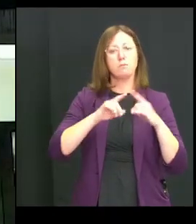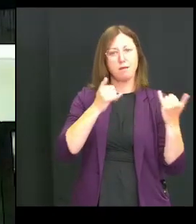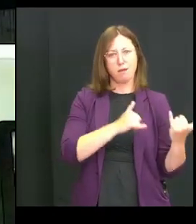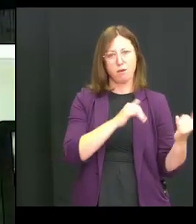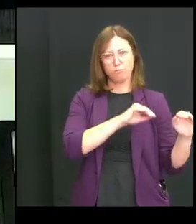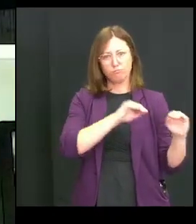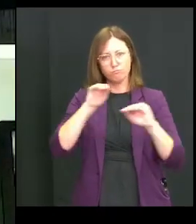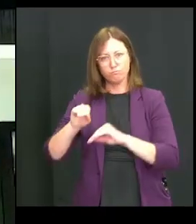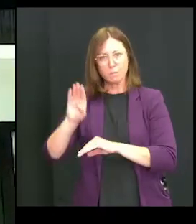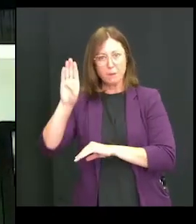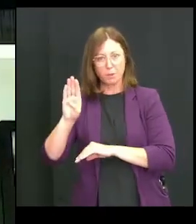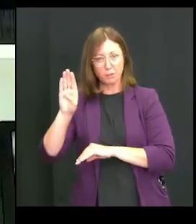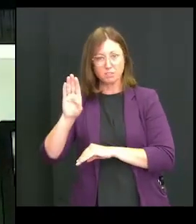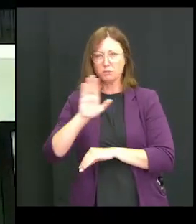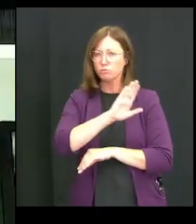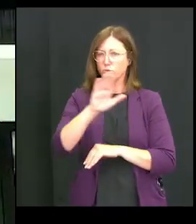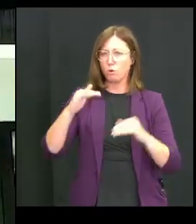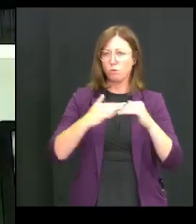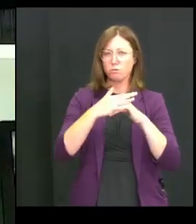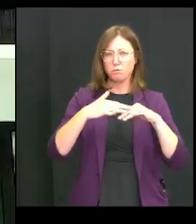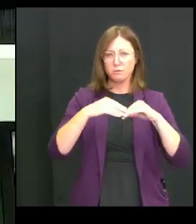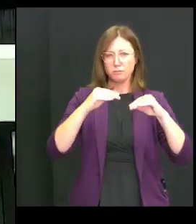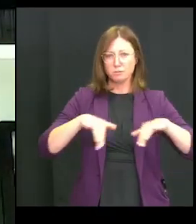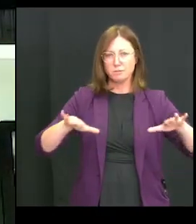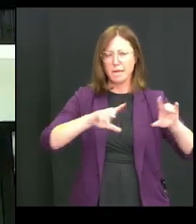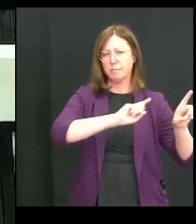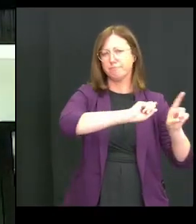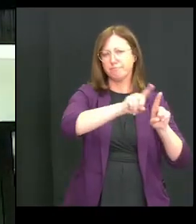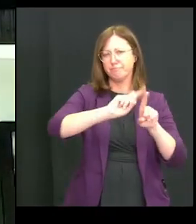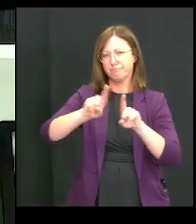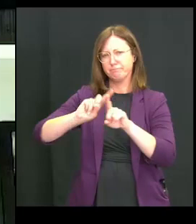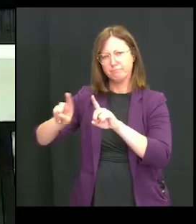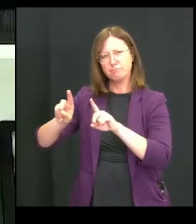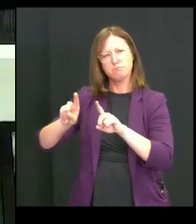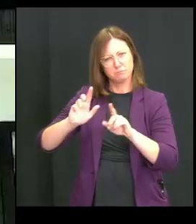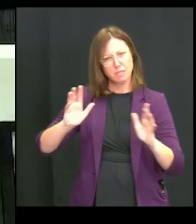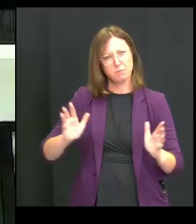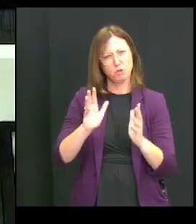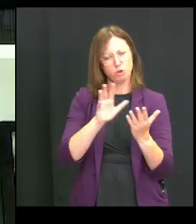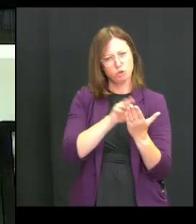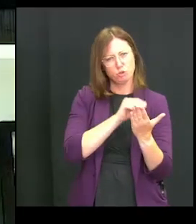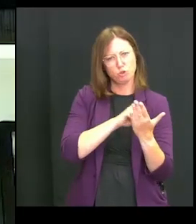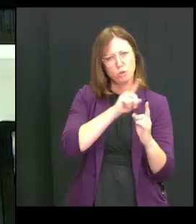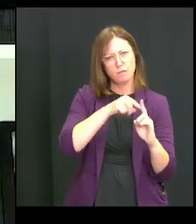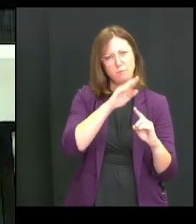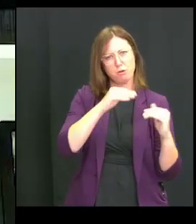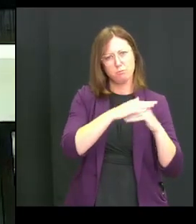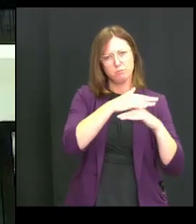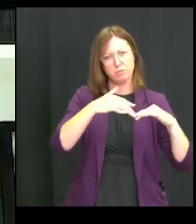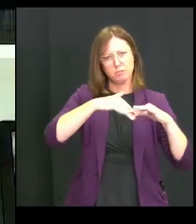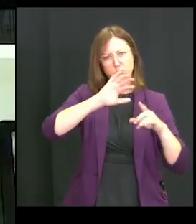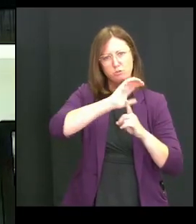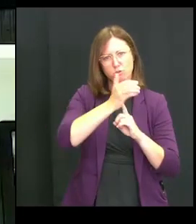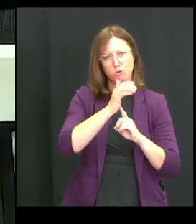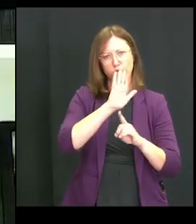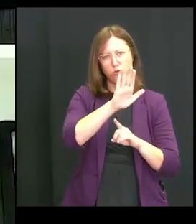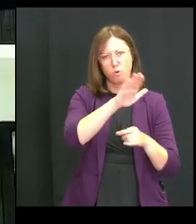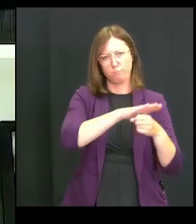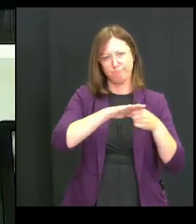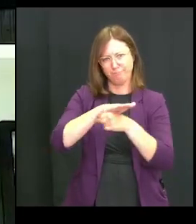you may be on different land or territory, and I really encourage you to learn more about the traditional lands of the indigenous people of Canada.